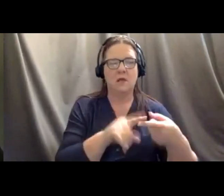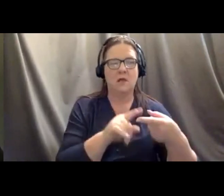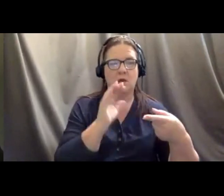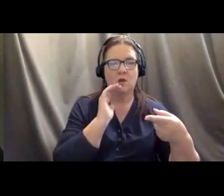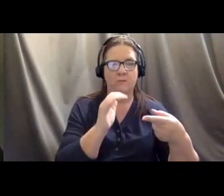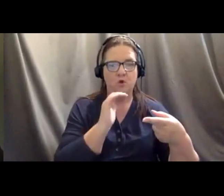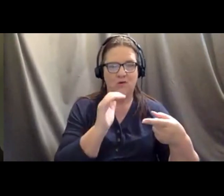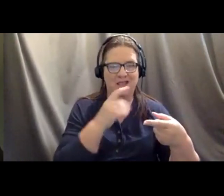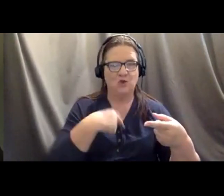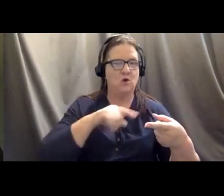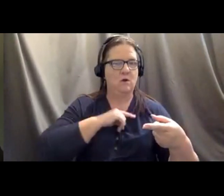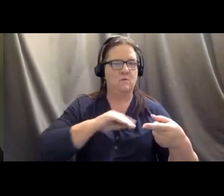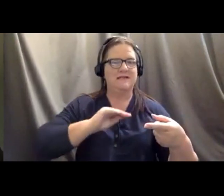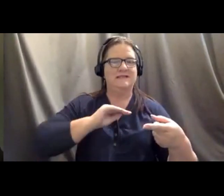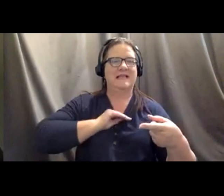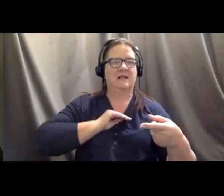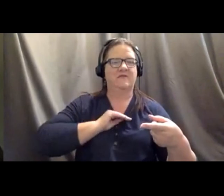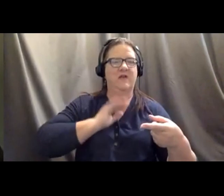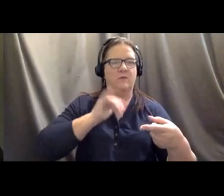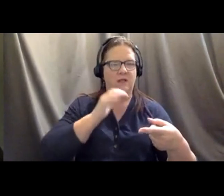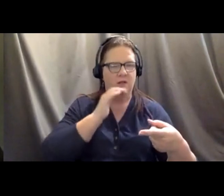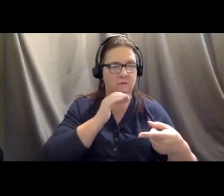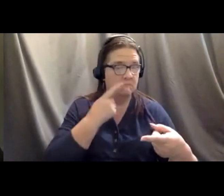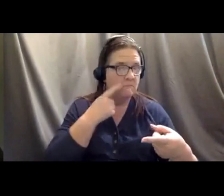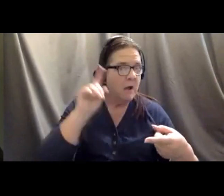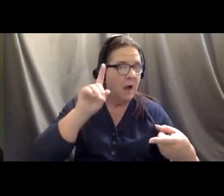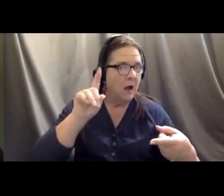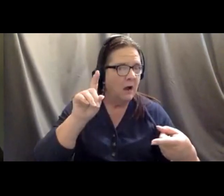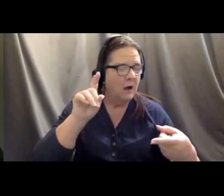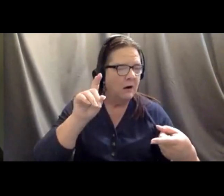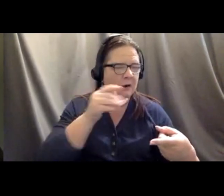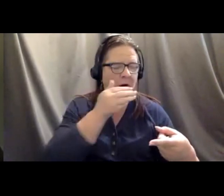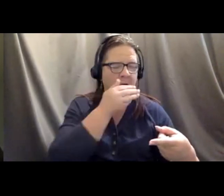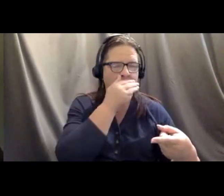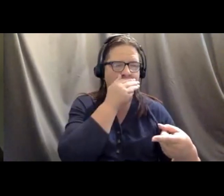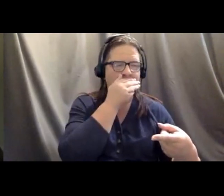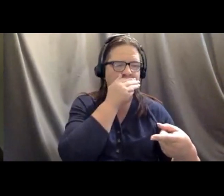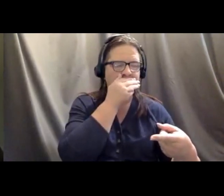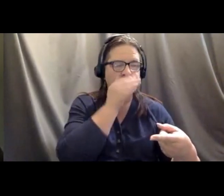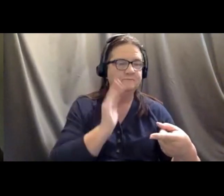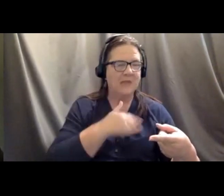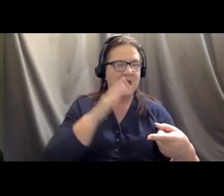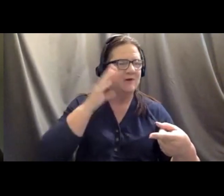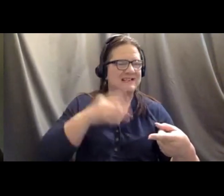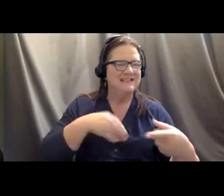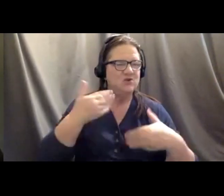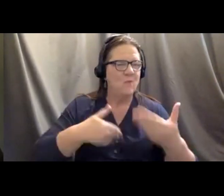Are we satisfied with that? Is it working? What are our decision making processes?